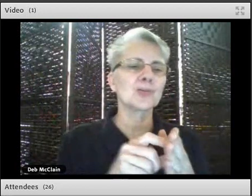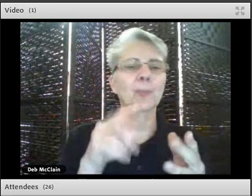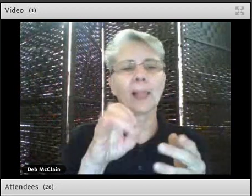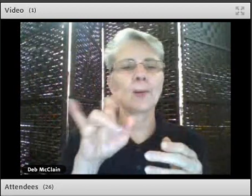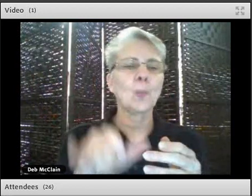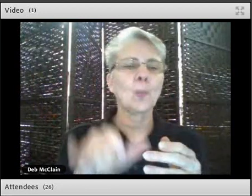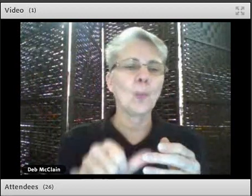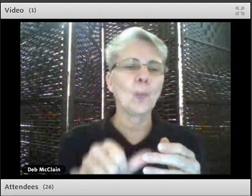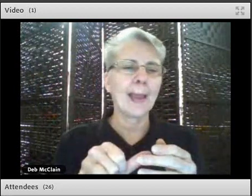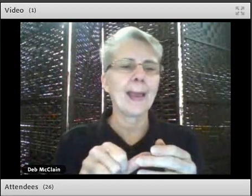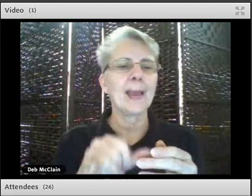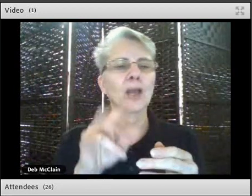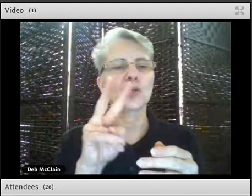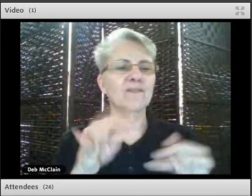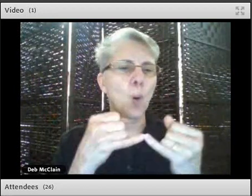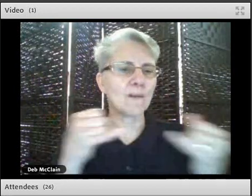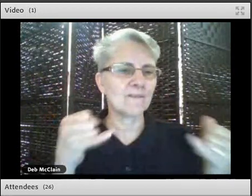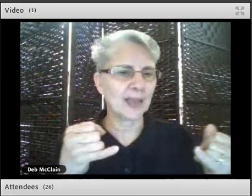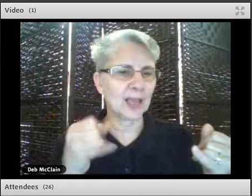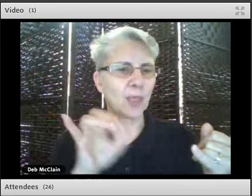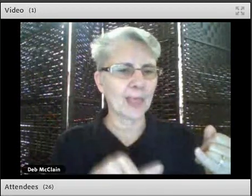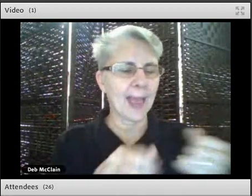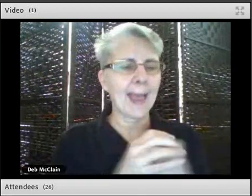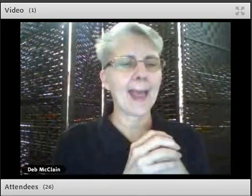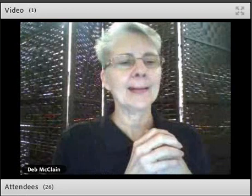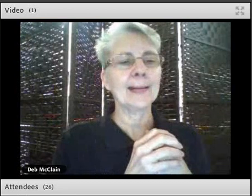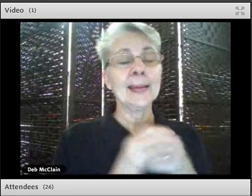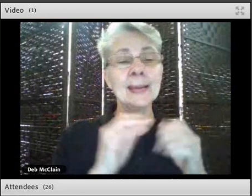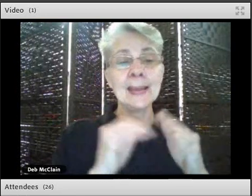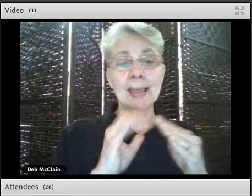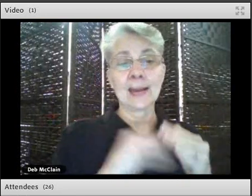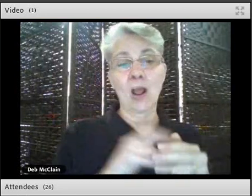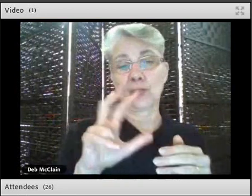and for our carrier, we have the term "other."